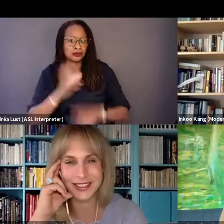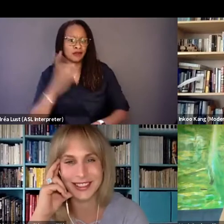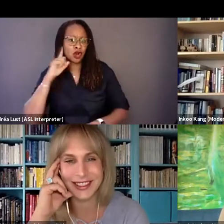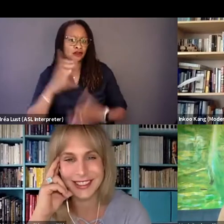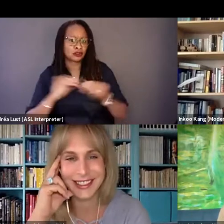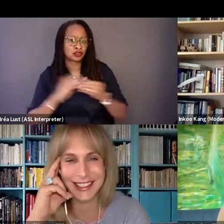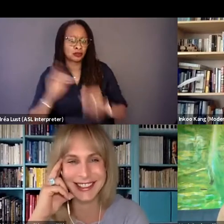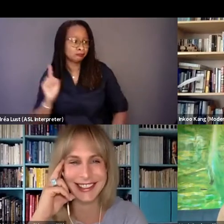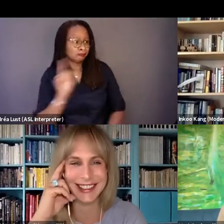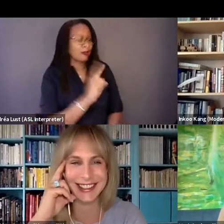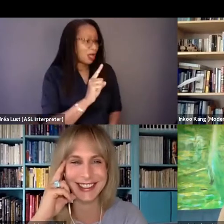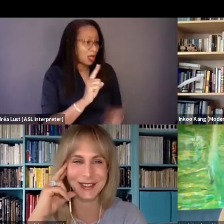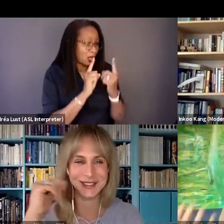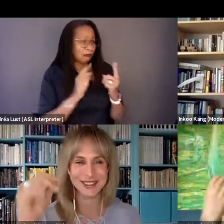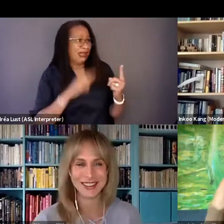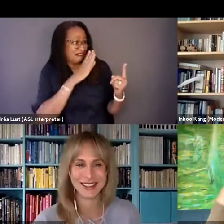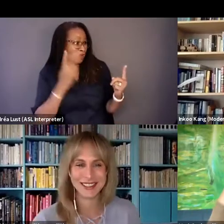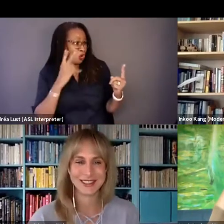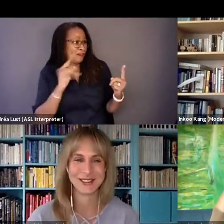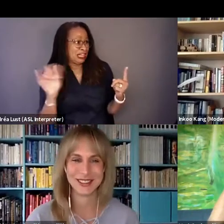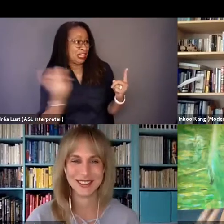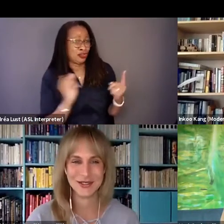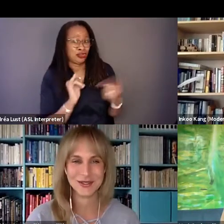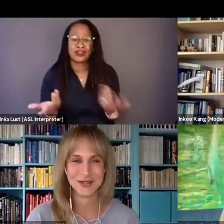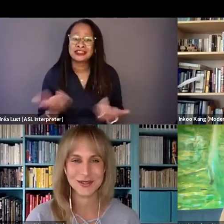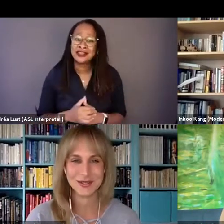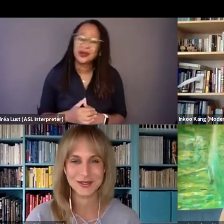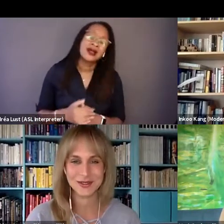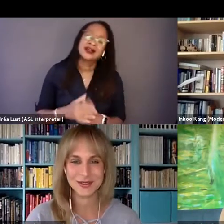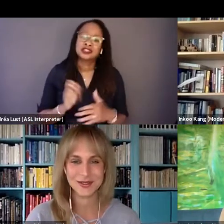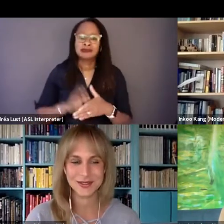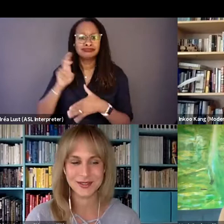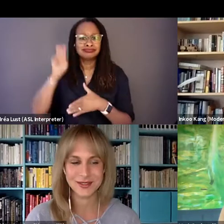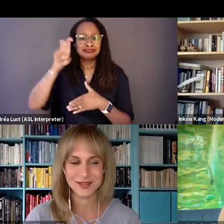"I haven't heard about this story either." She dove in 100% head first.